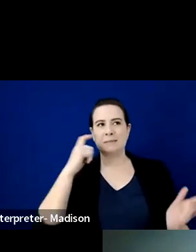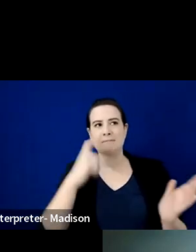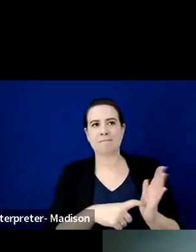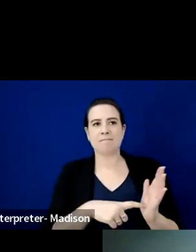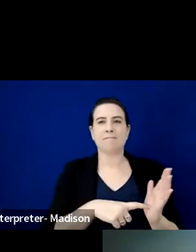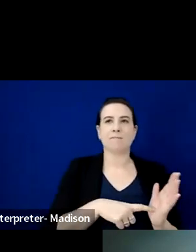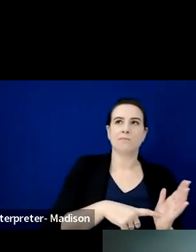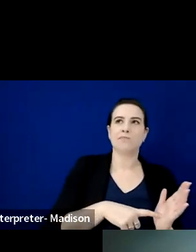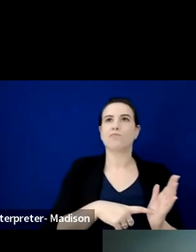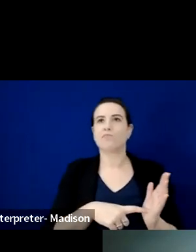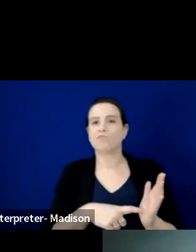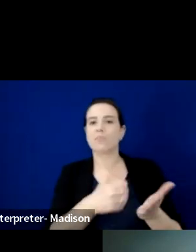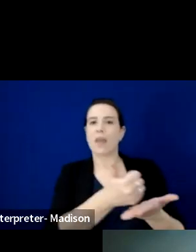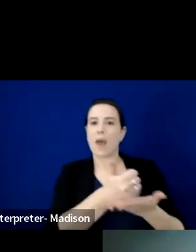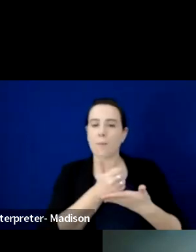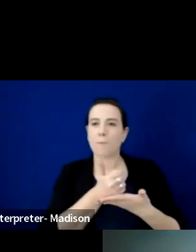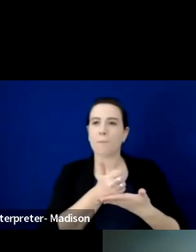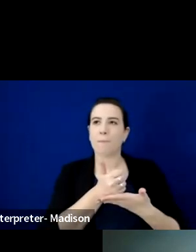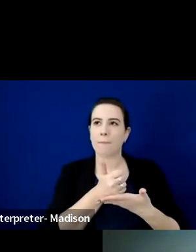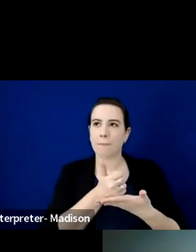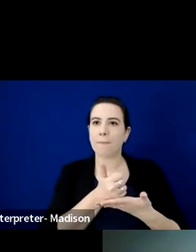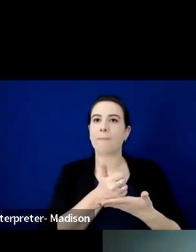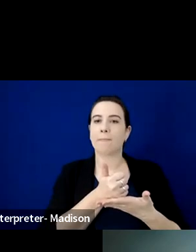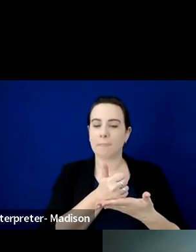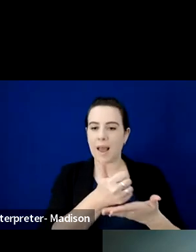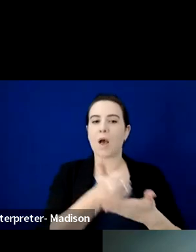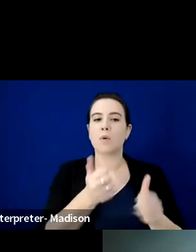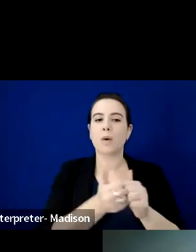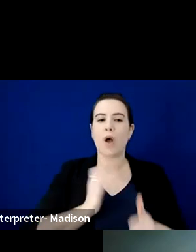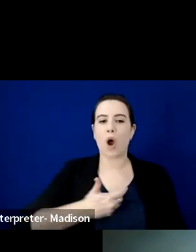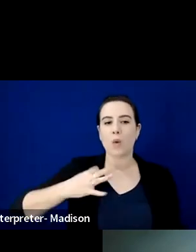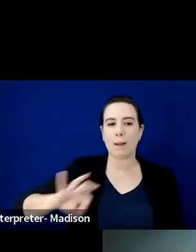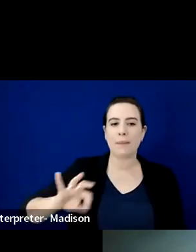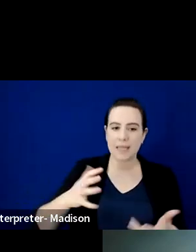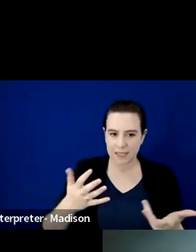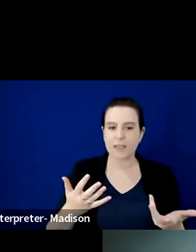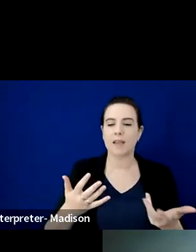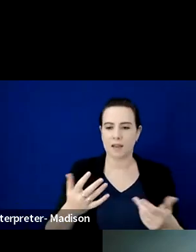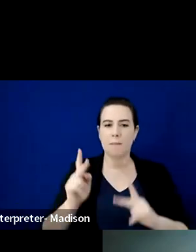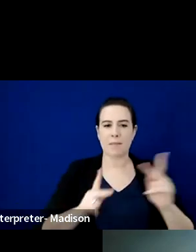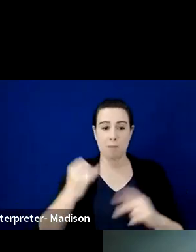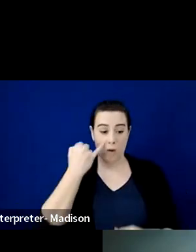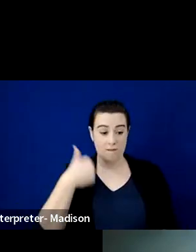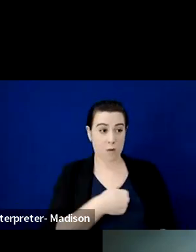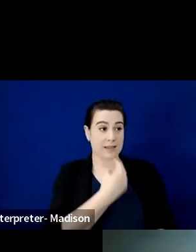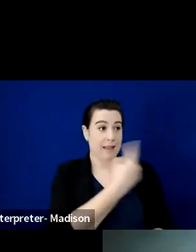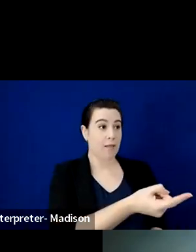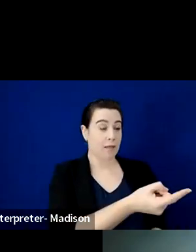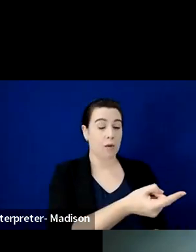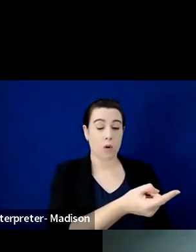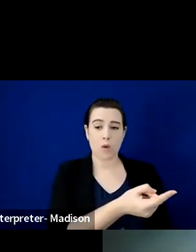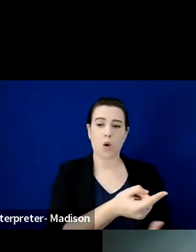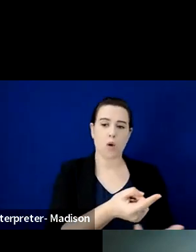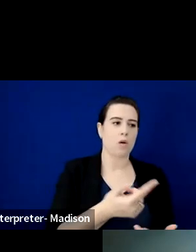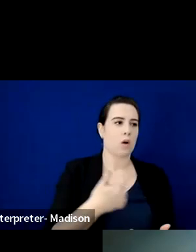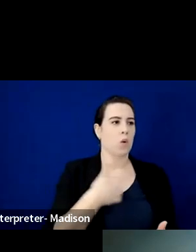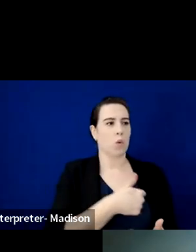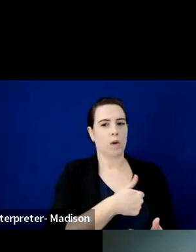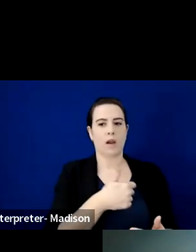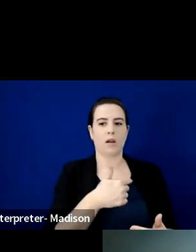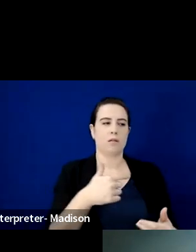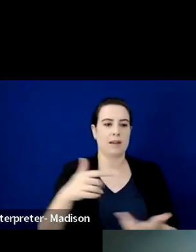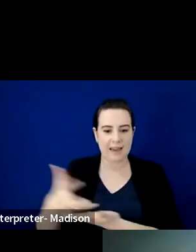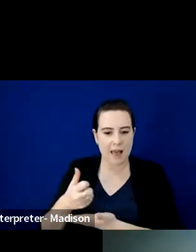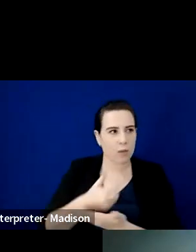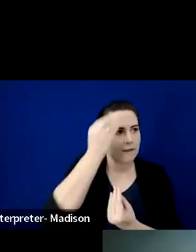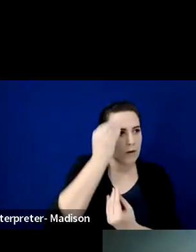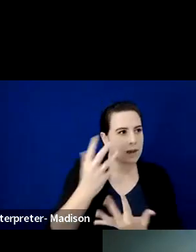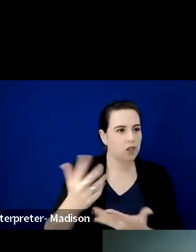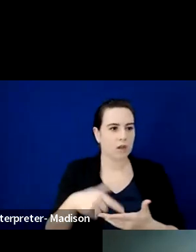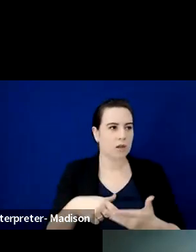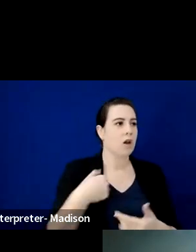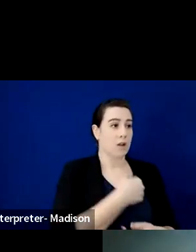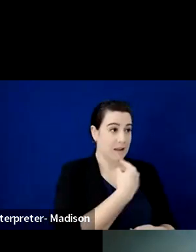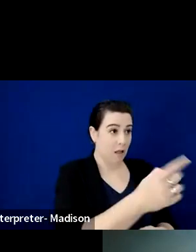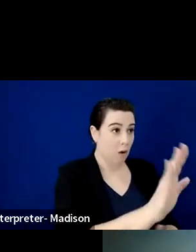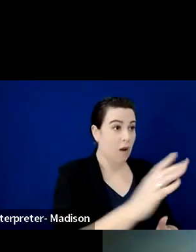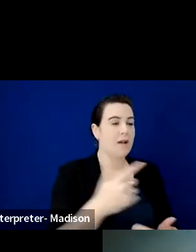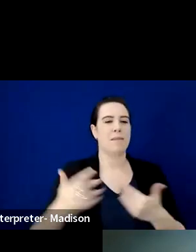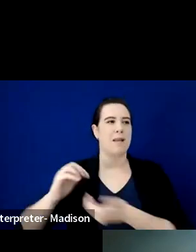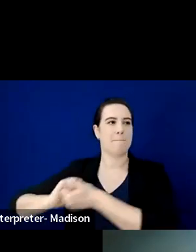And in having centers get into that -- heartland has been open since 2002.